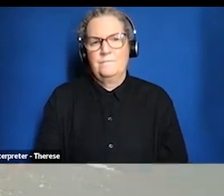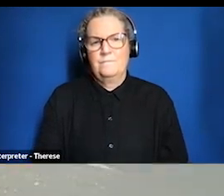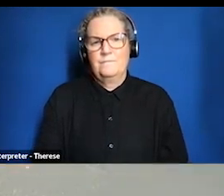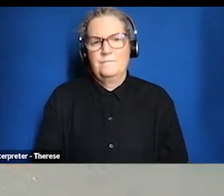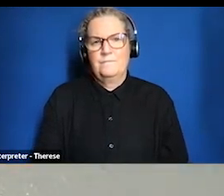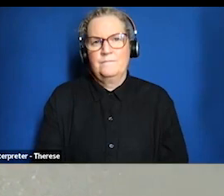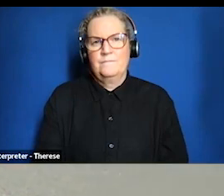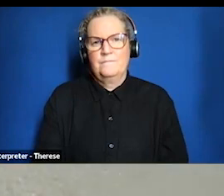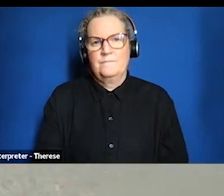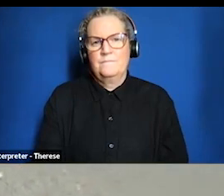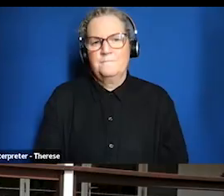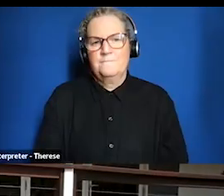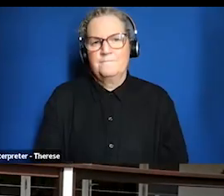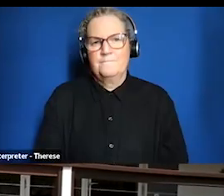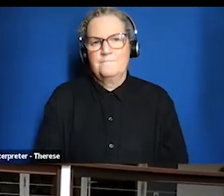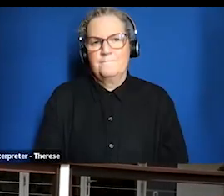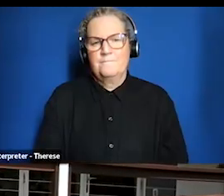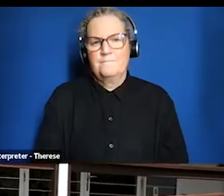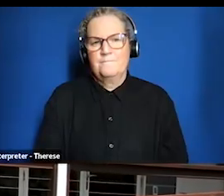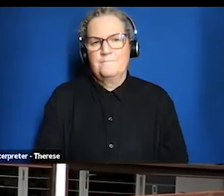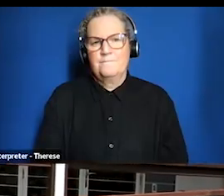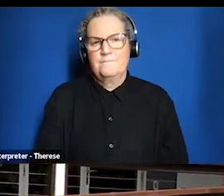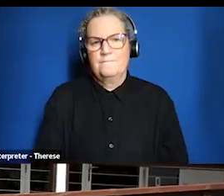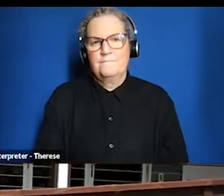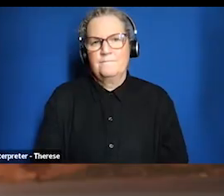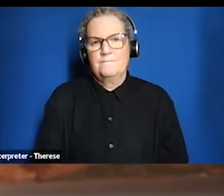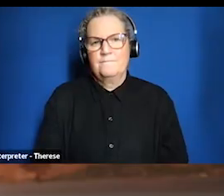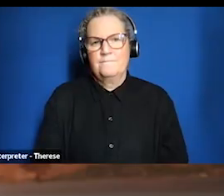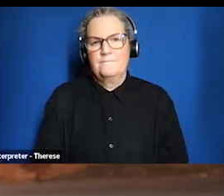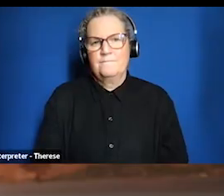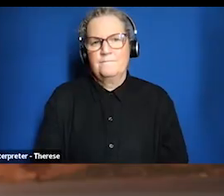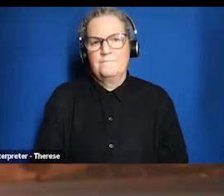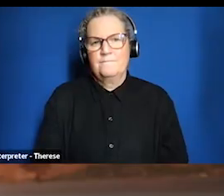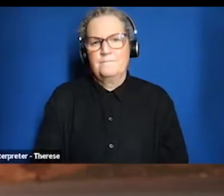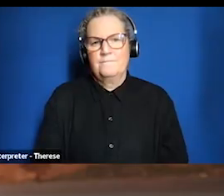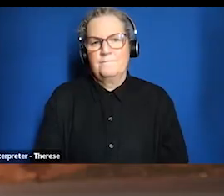and also affects my vision. I am a C5 C6